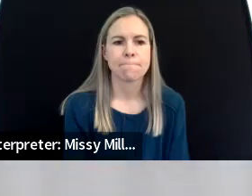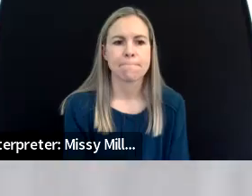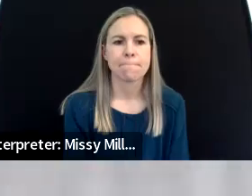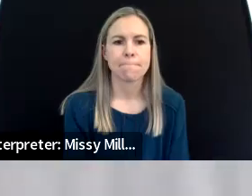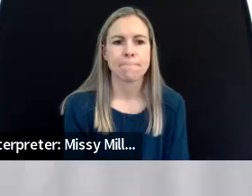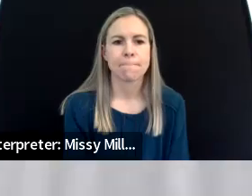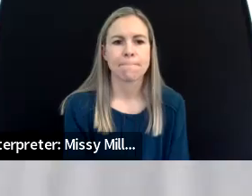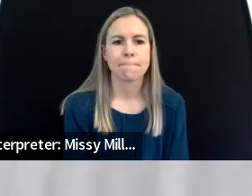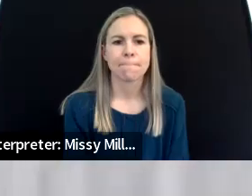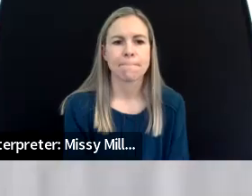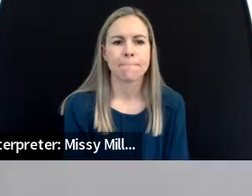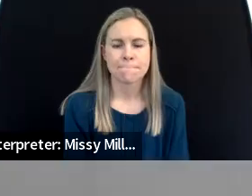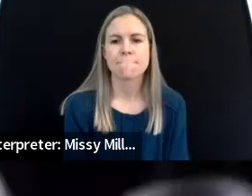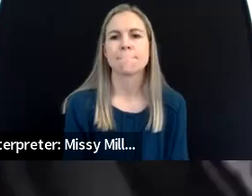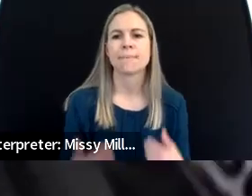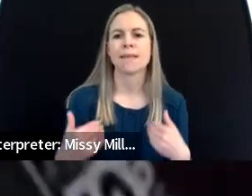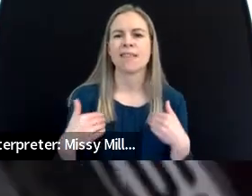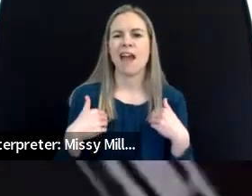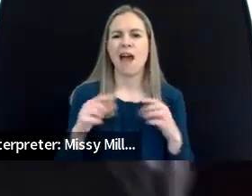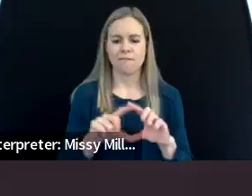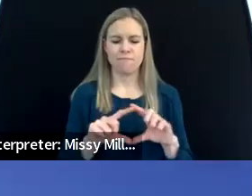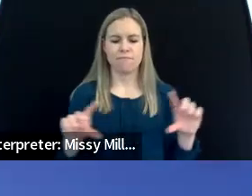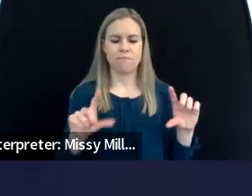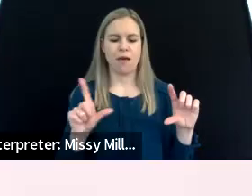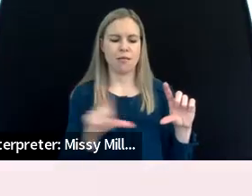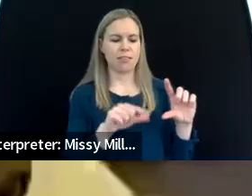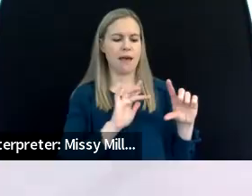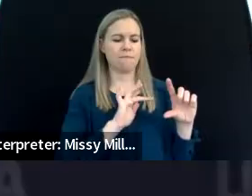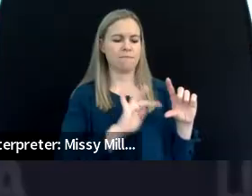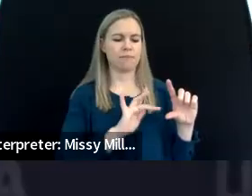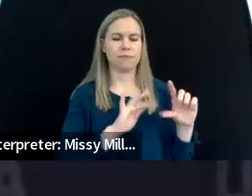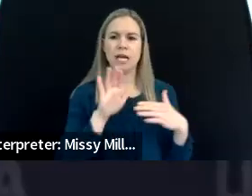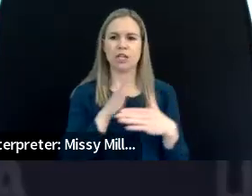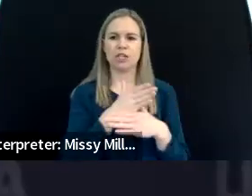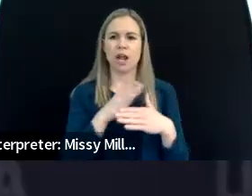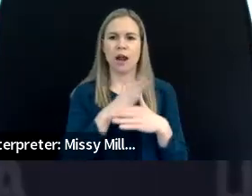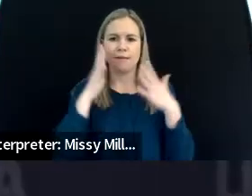Walt: There's a 'share sound' button in the bottom left, before you share, that you can